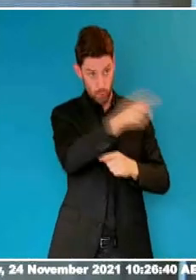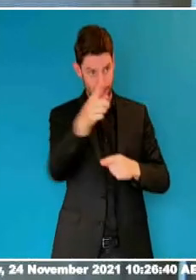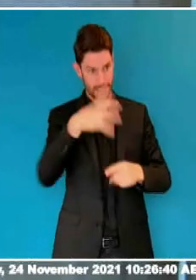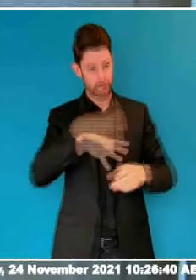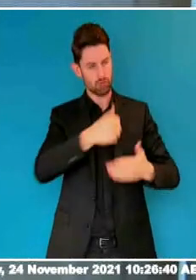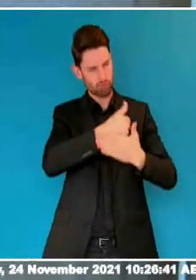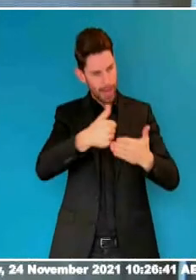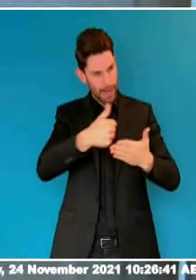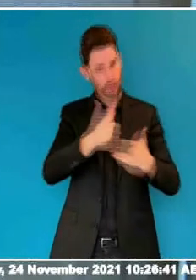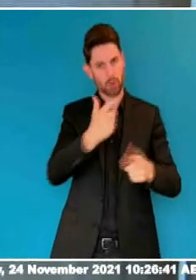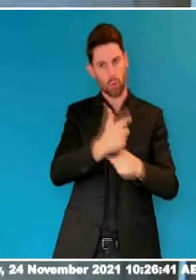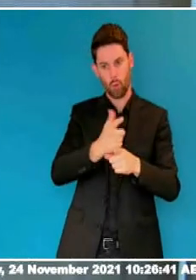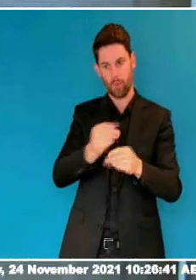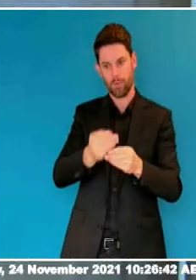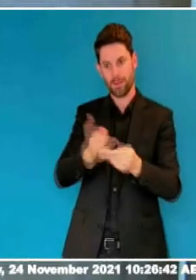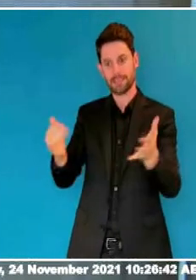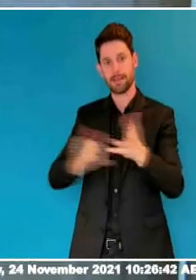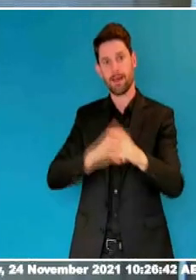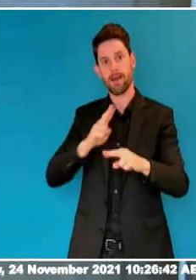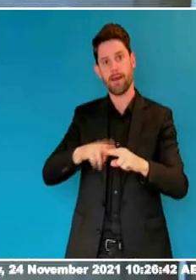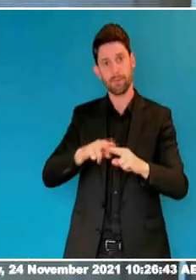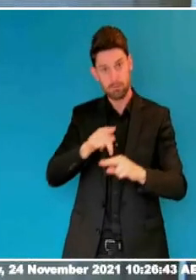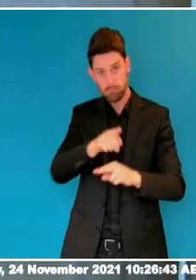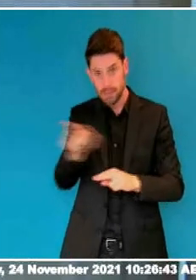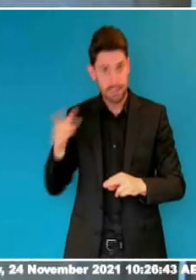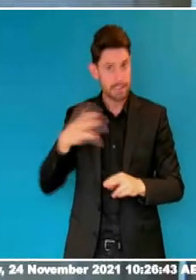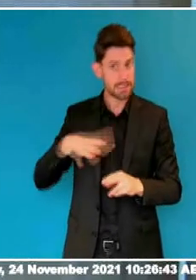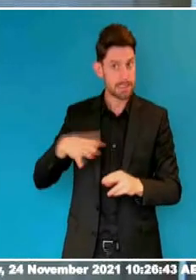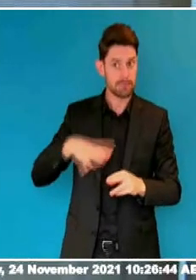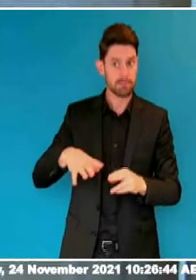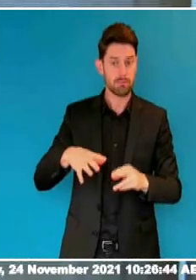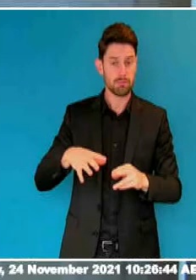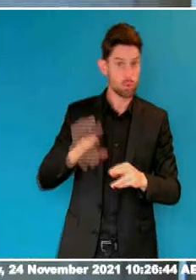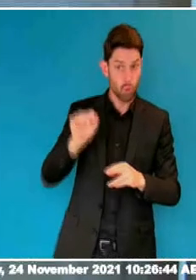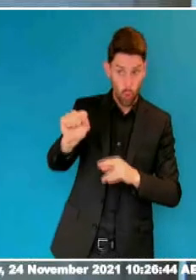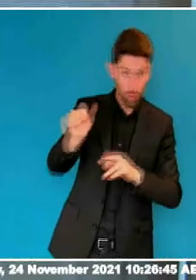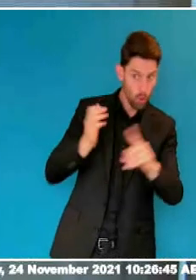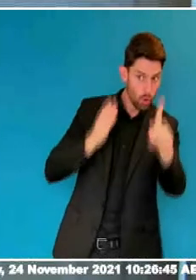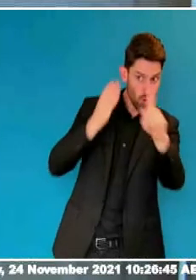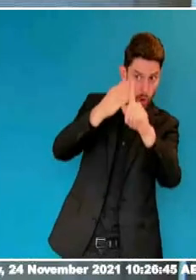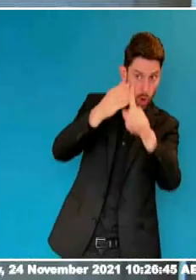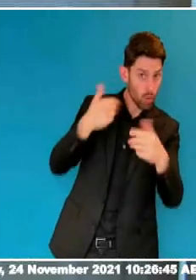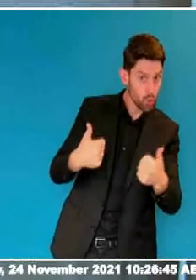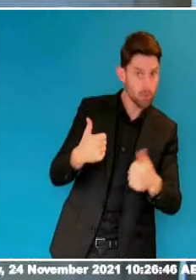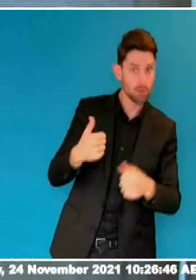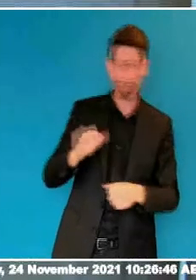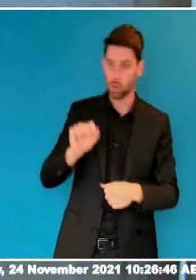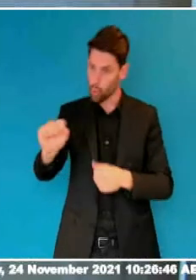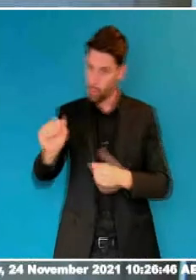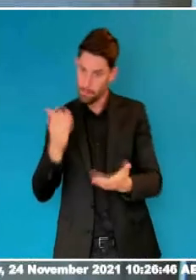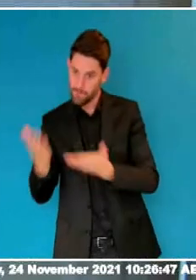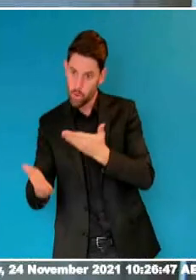employees around how they're tracking, both from a goal perspective but also from a performance, and what else we can do to support them.